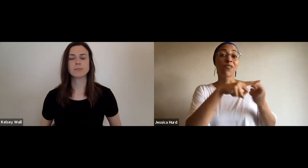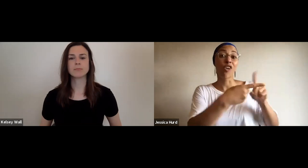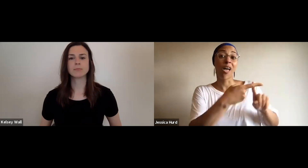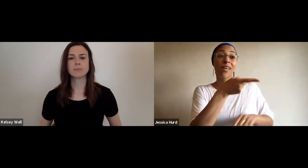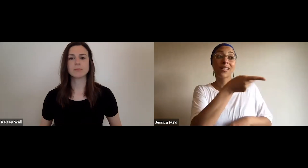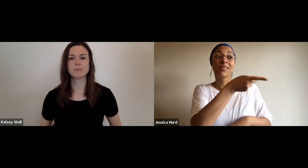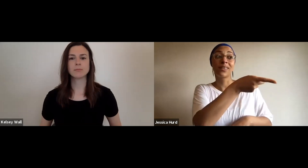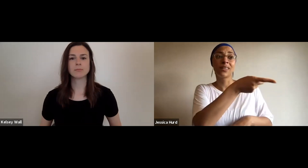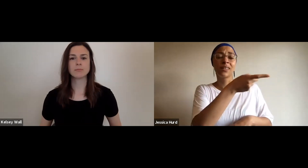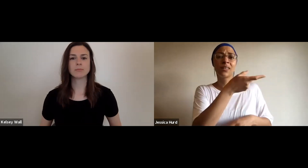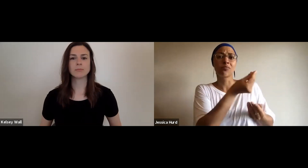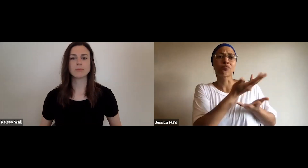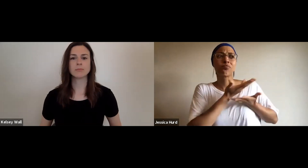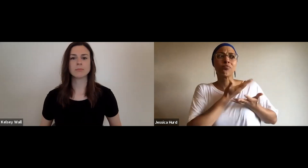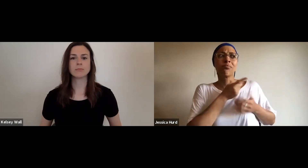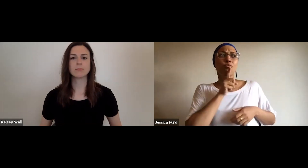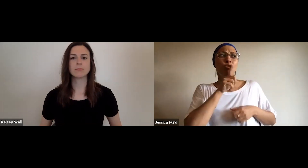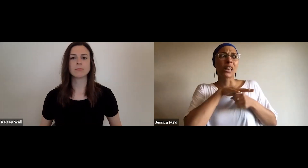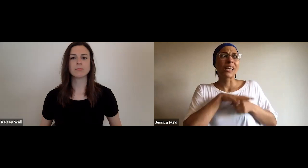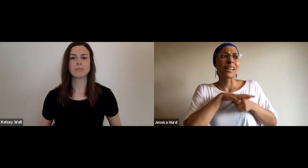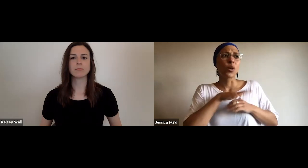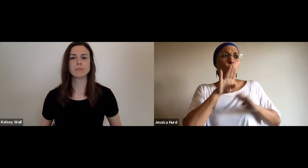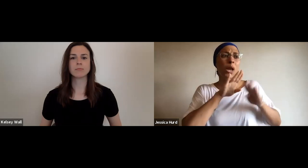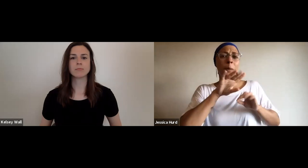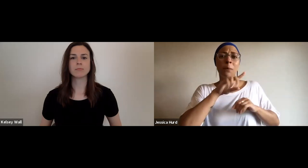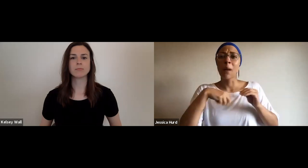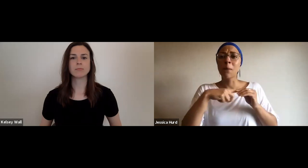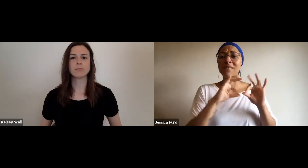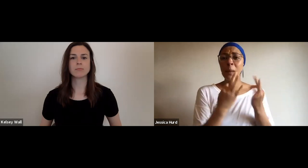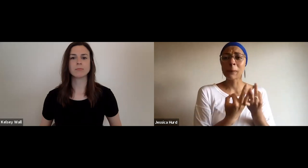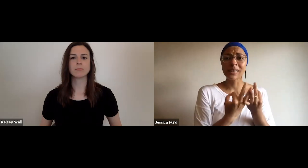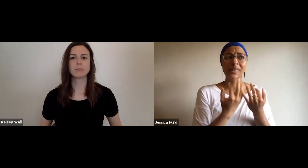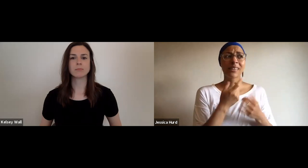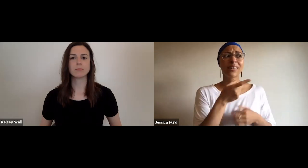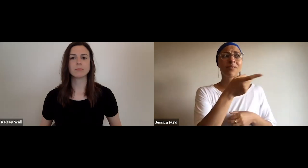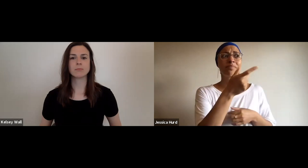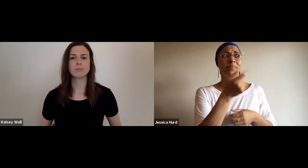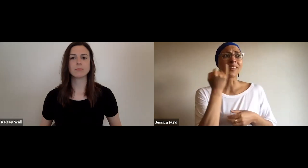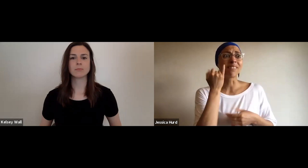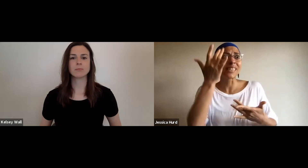look at those emotions that we're feeling and to kind of tamp them down. Stress is something that we have.